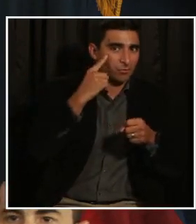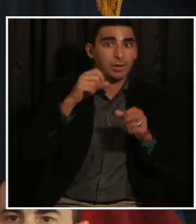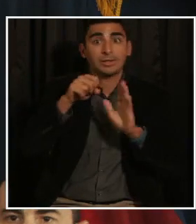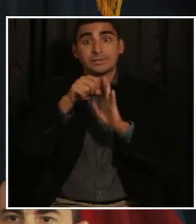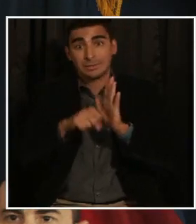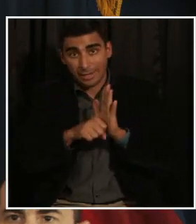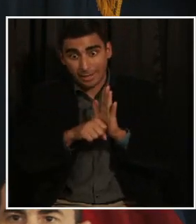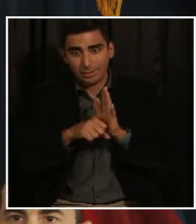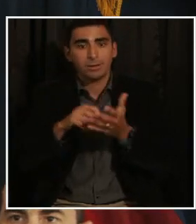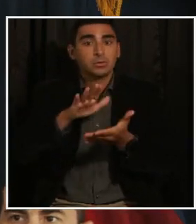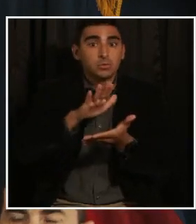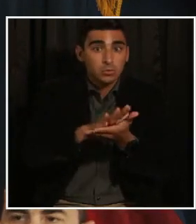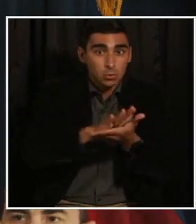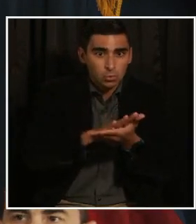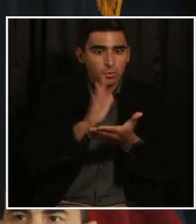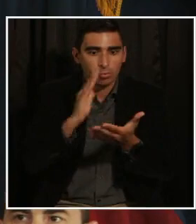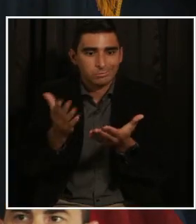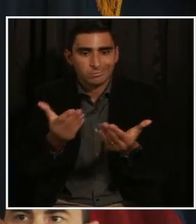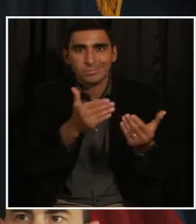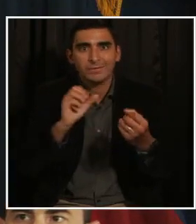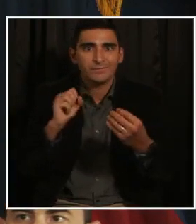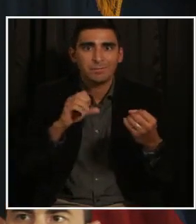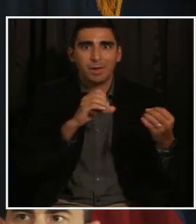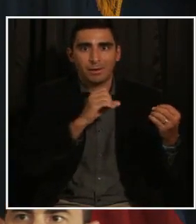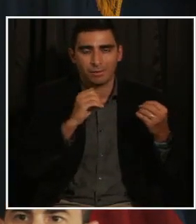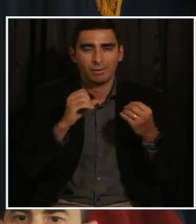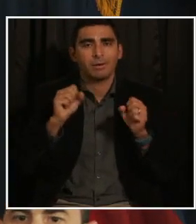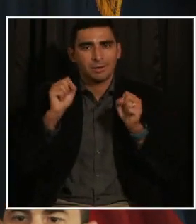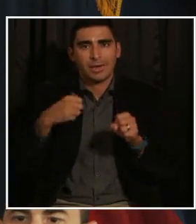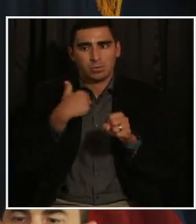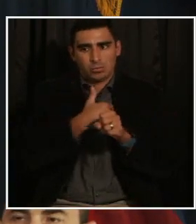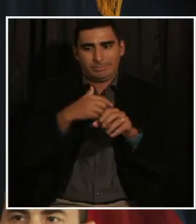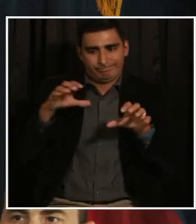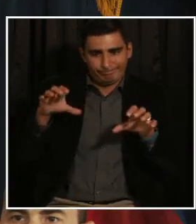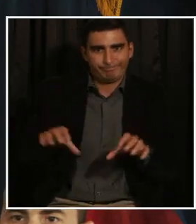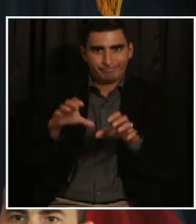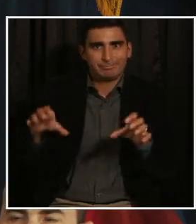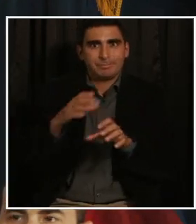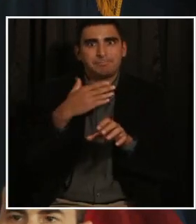will certainly provide feedback to uh implement this better and effectively and make it clear